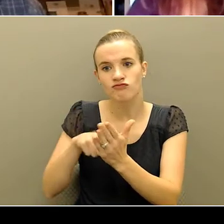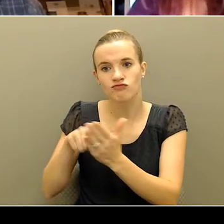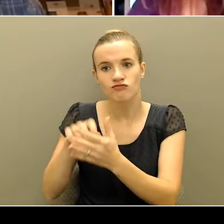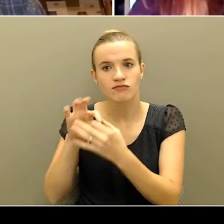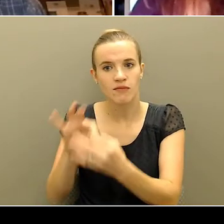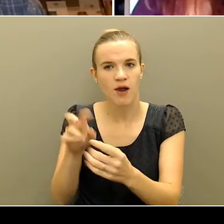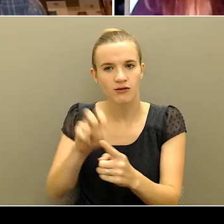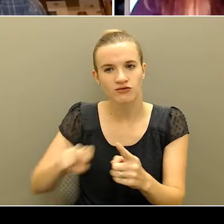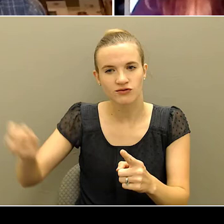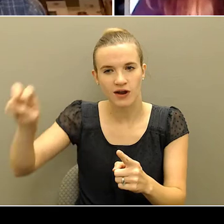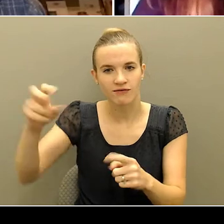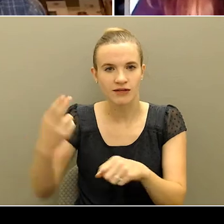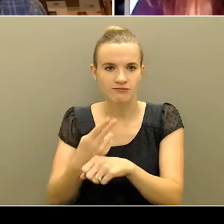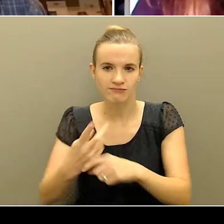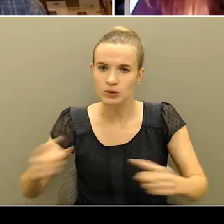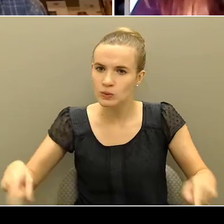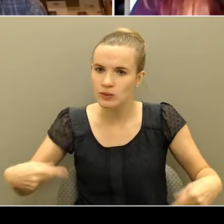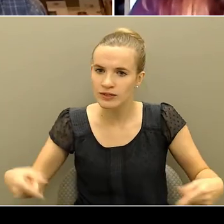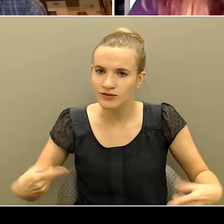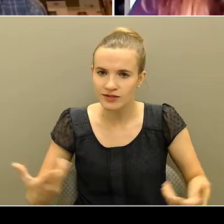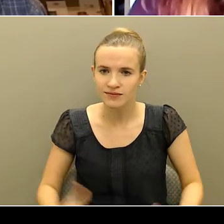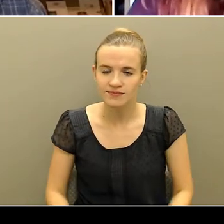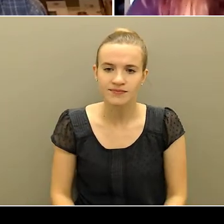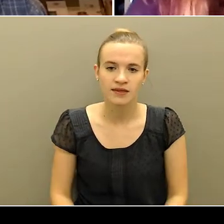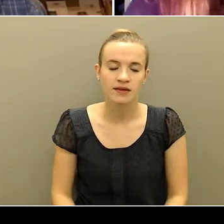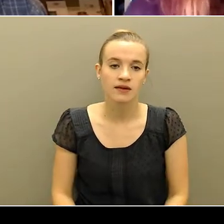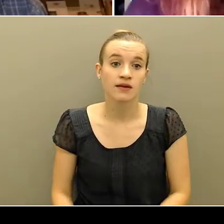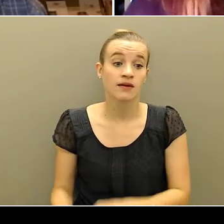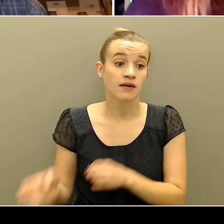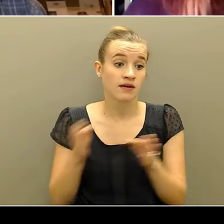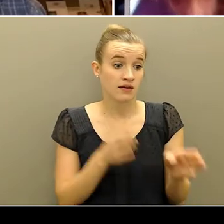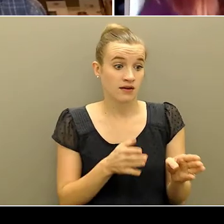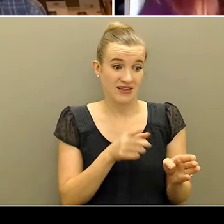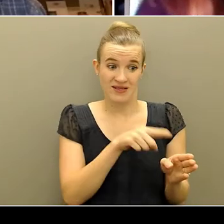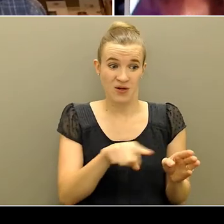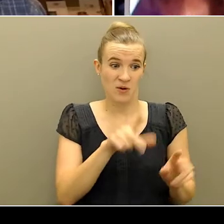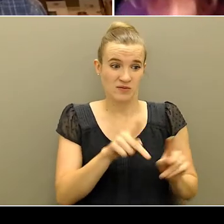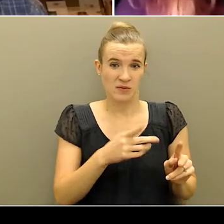know, don't like, or maybe even like afraid to do it, unfortunately, like